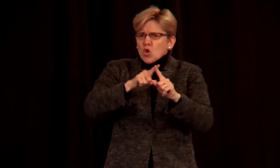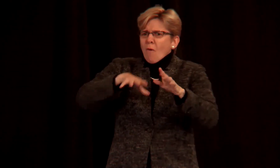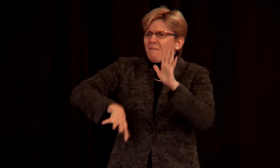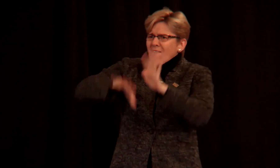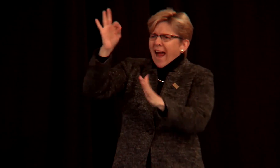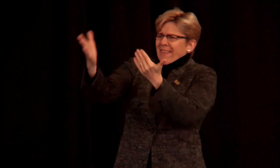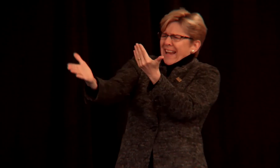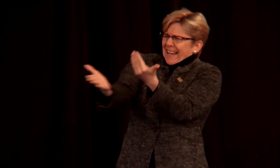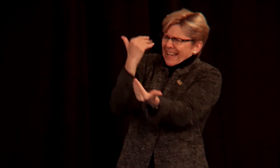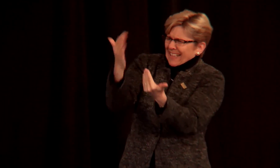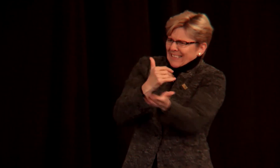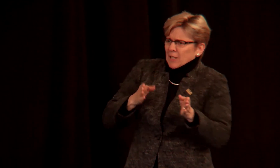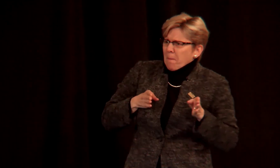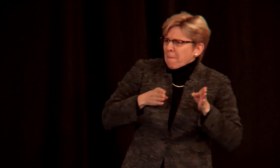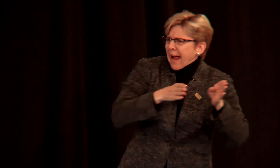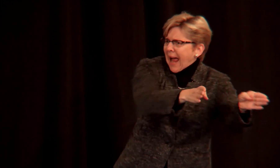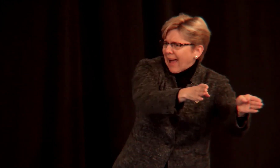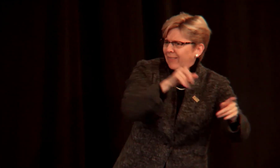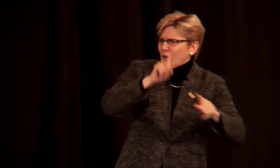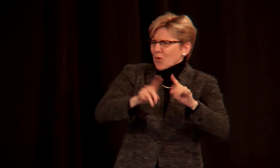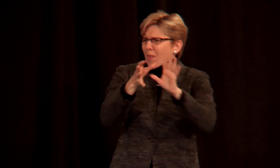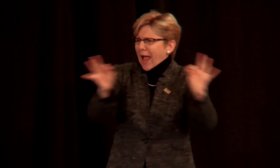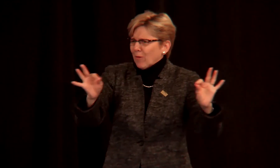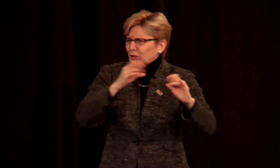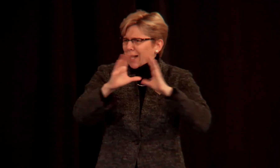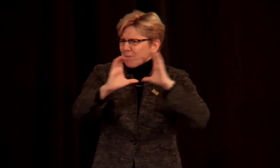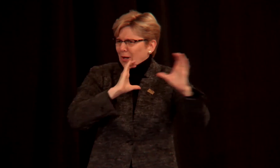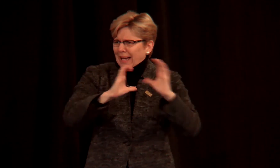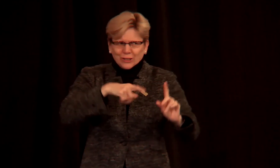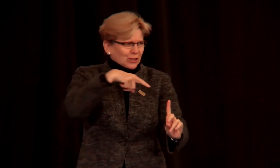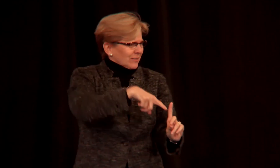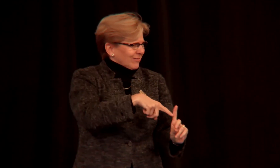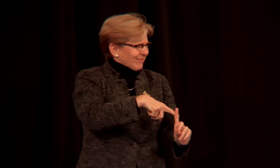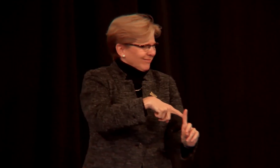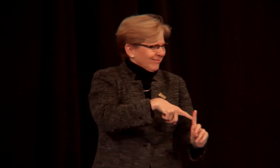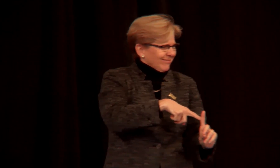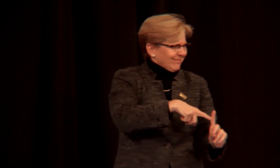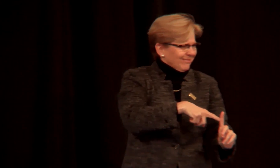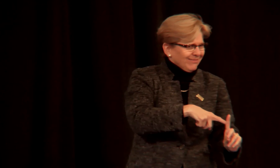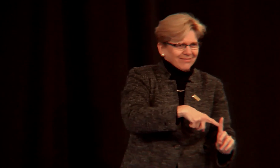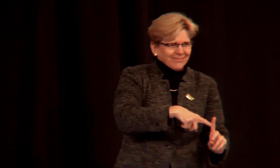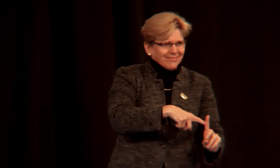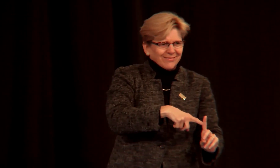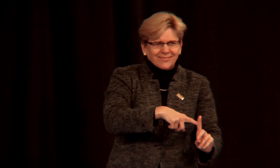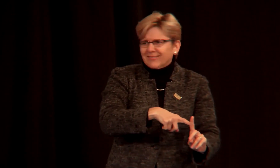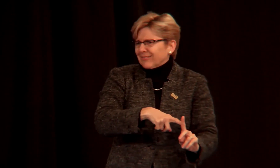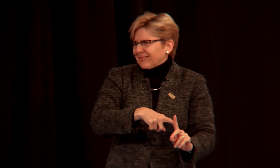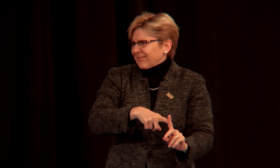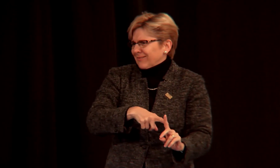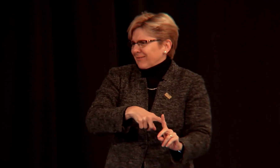easiest path for language and communication.